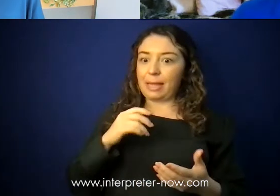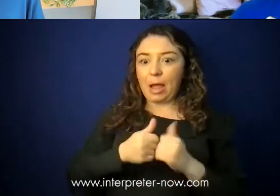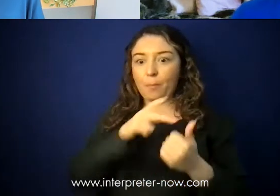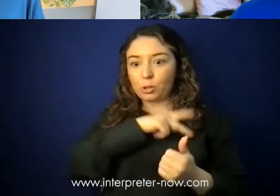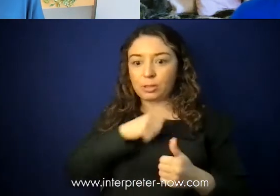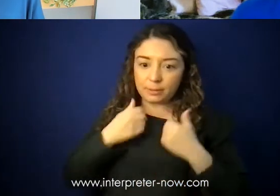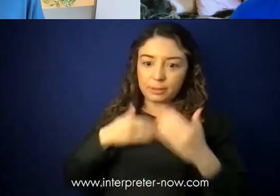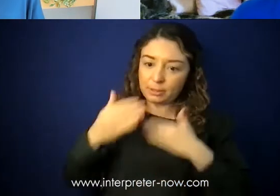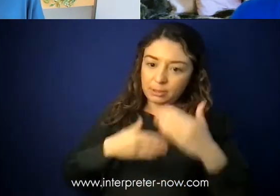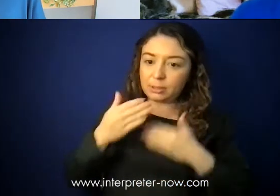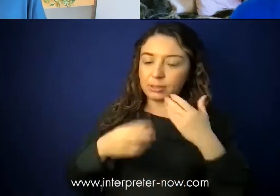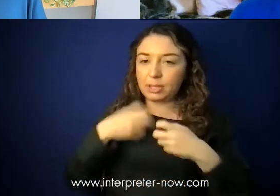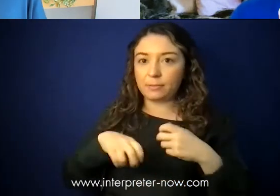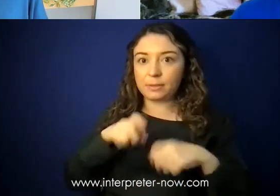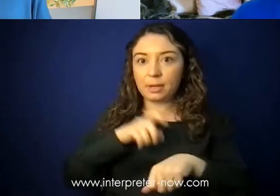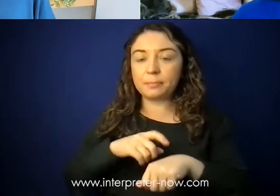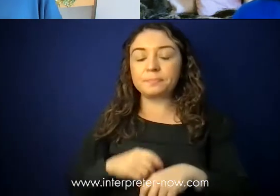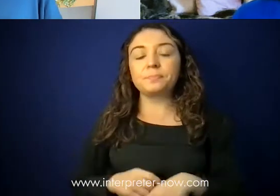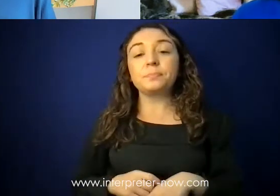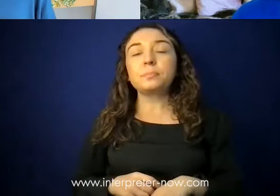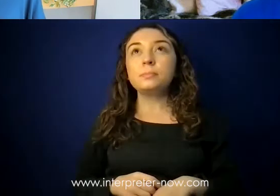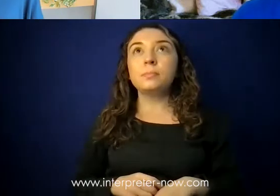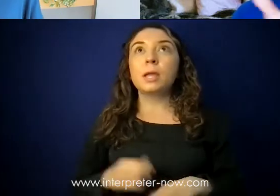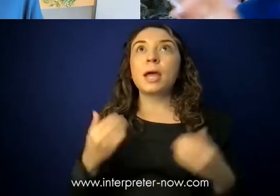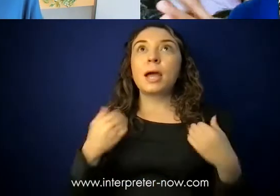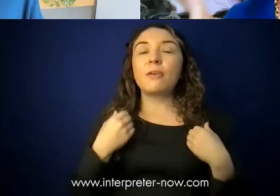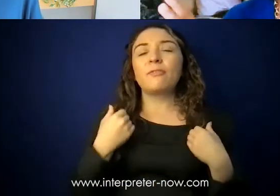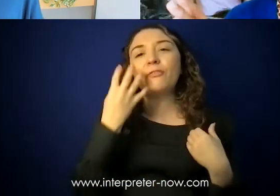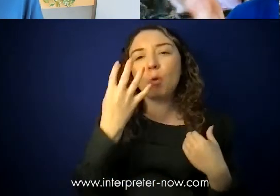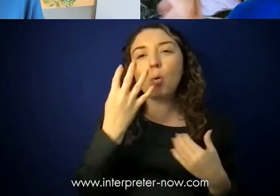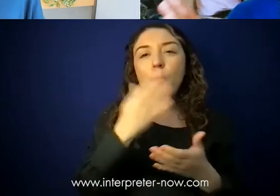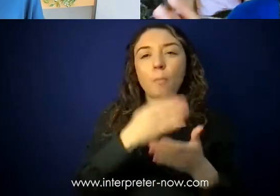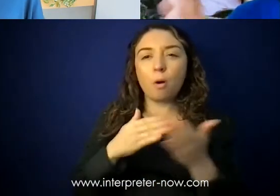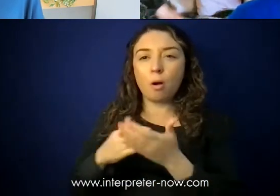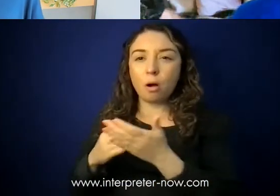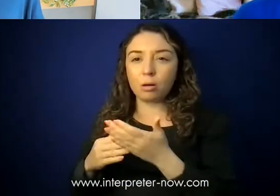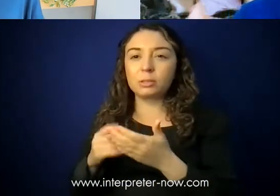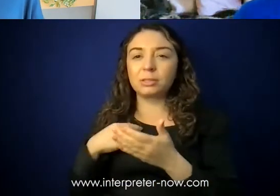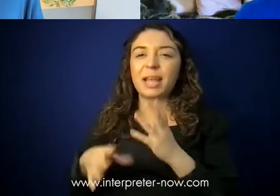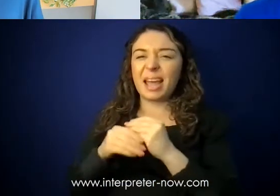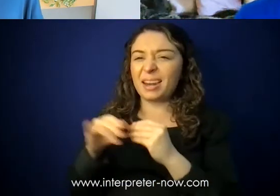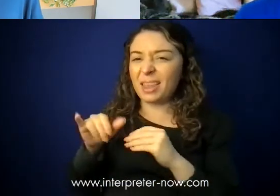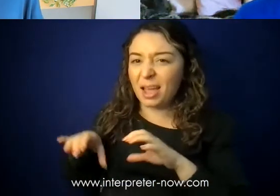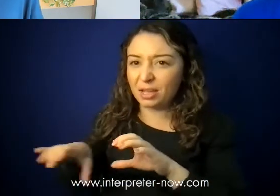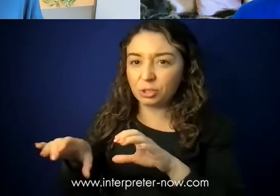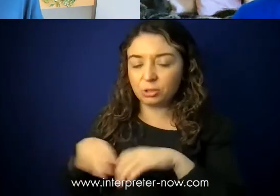I went through the four components and then added action, so five aspects or components